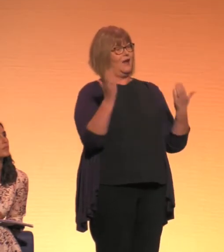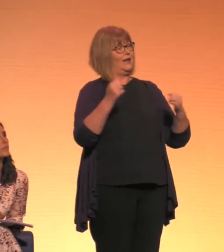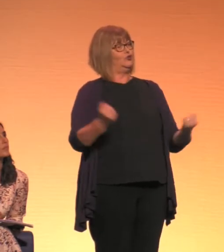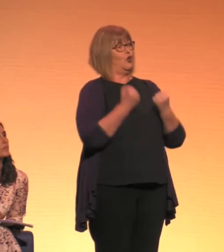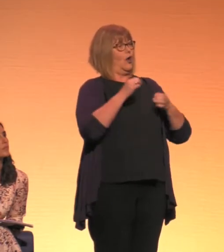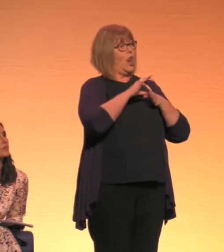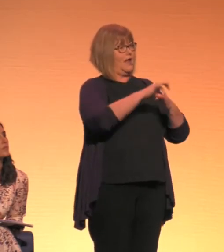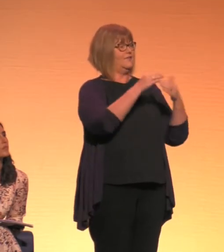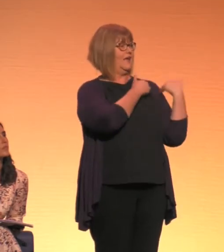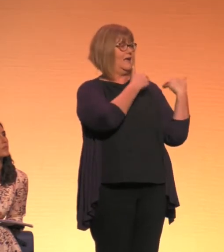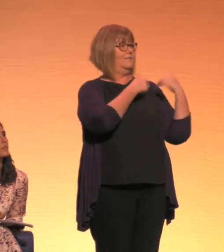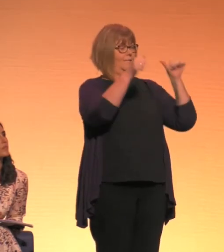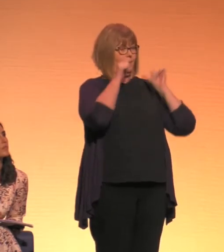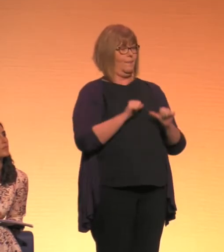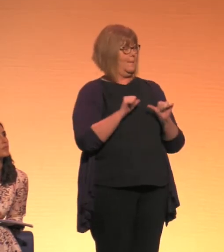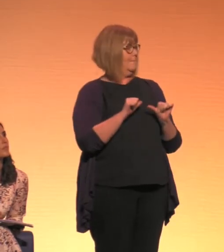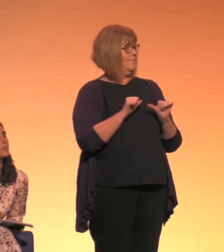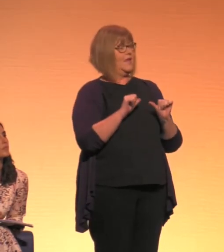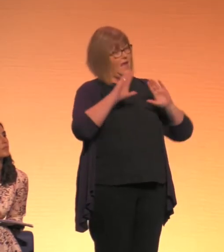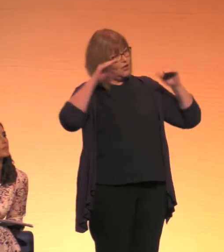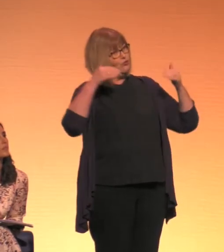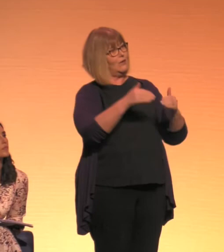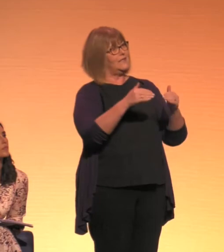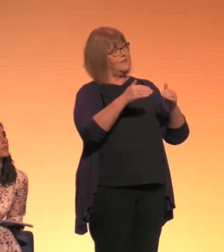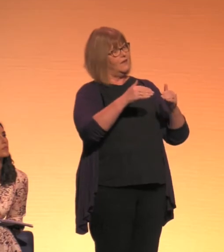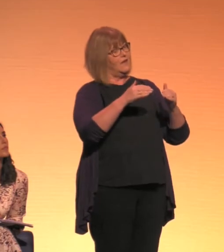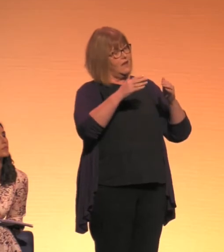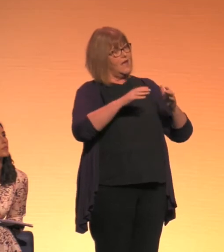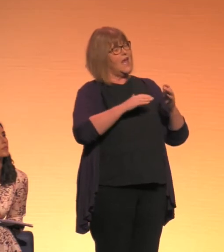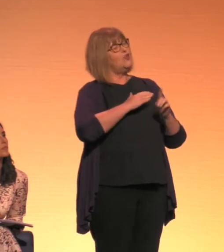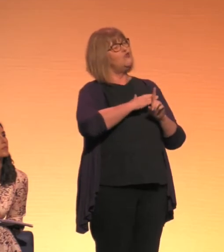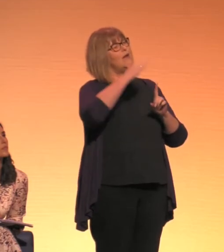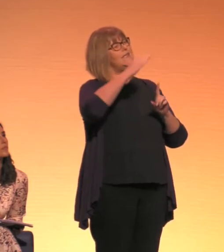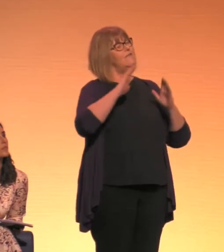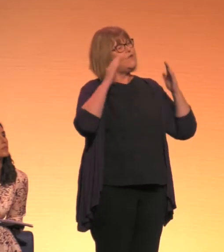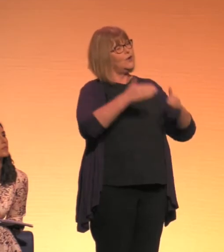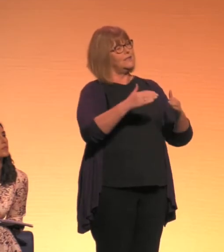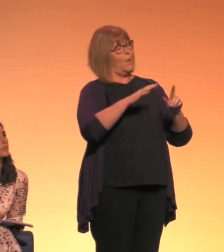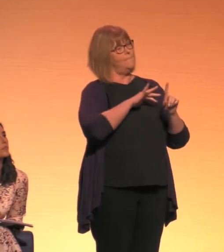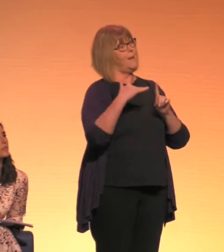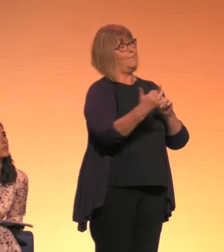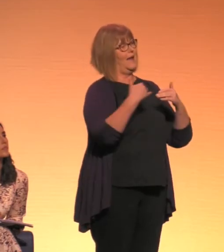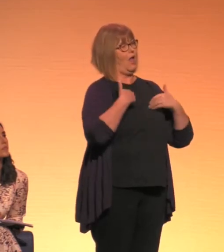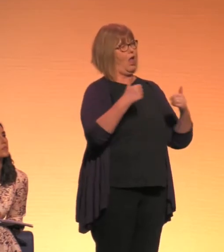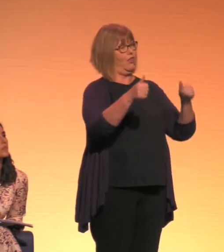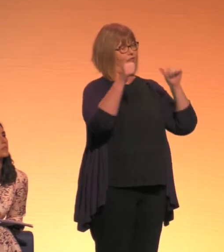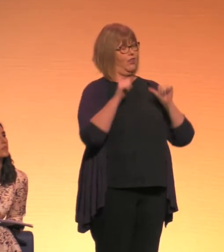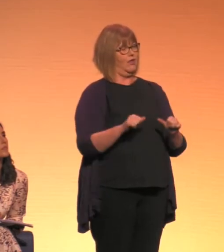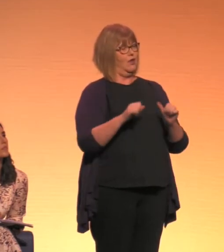cost containment and increased focus on public health, and the removal of conflicts of interest